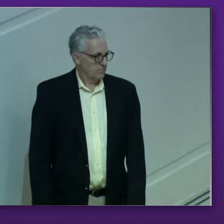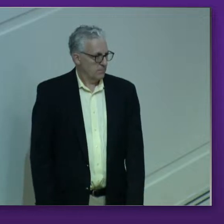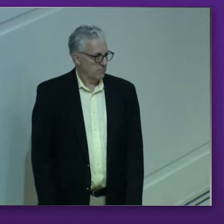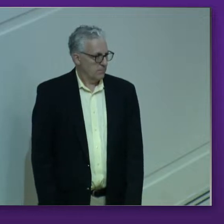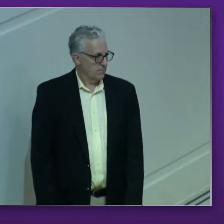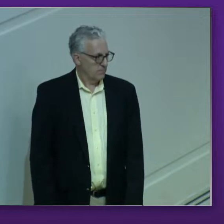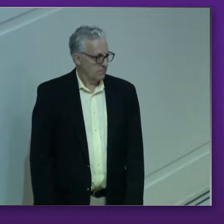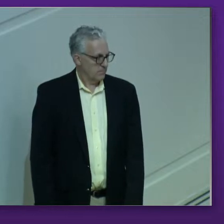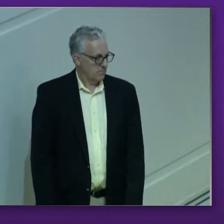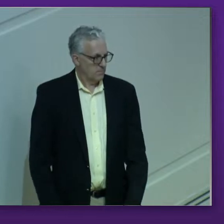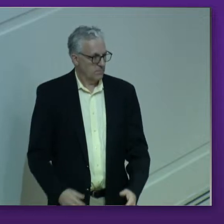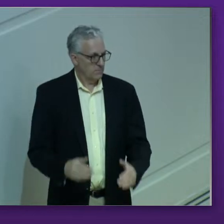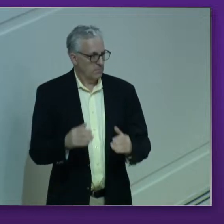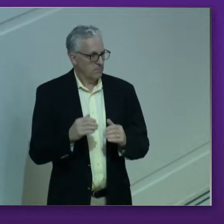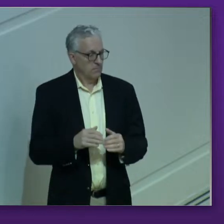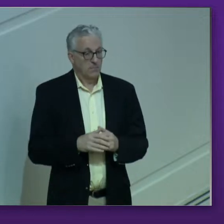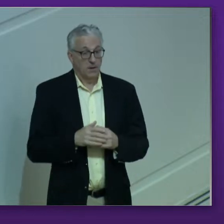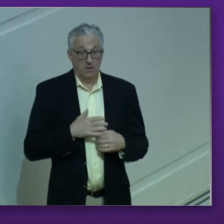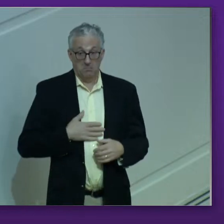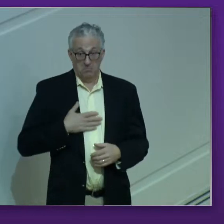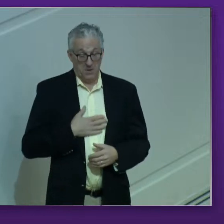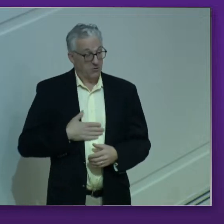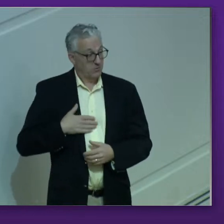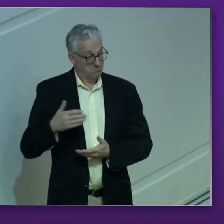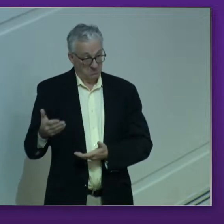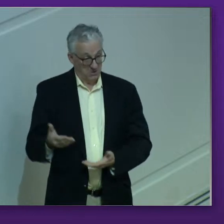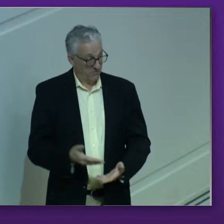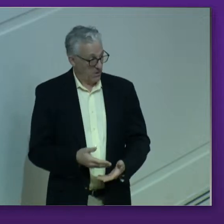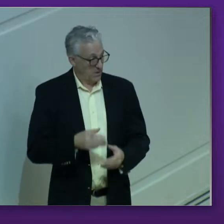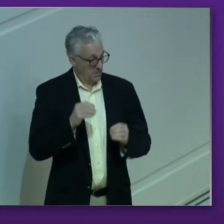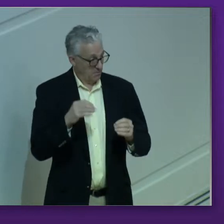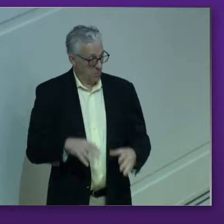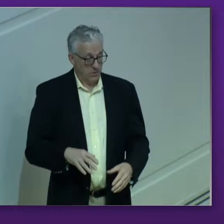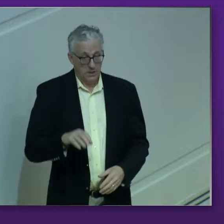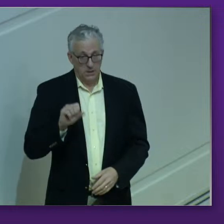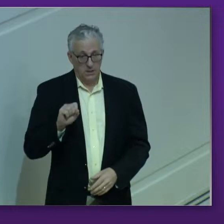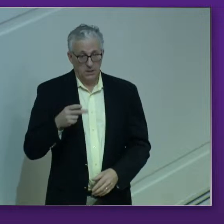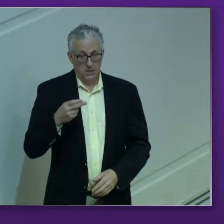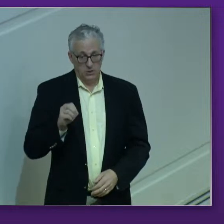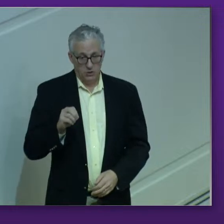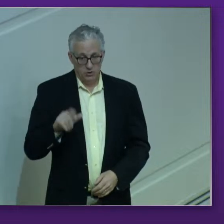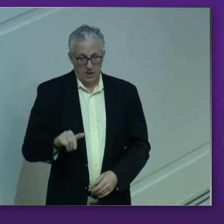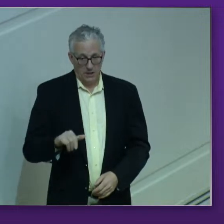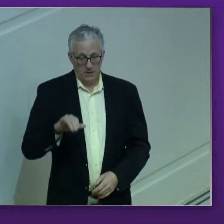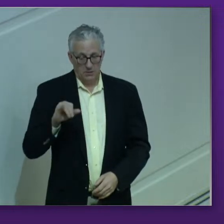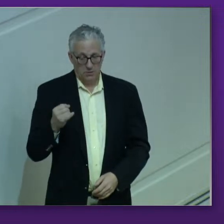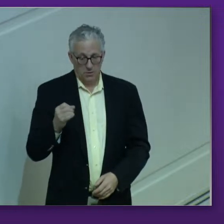COMFORTABLE BEING ACTIVE PARTICIPANTS IN CLASS AND ENDEAVOR TO BECOME LIFELONG LEARNERS. CONGRATULATIONS PROF.